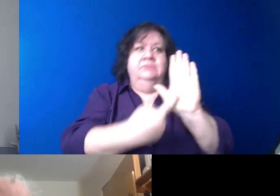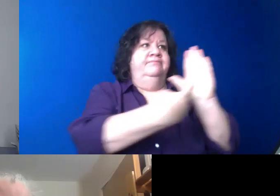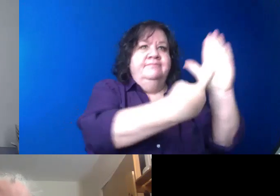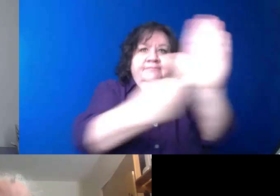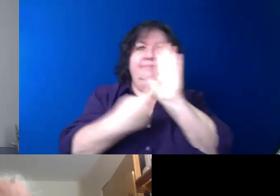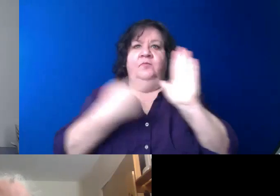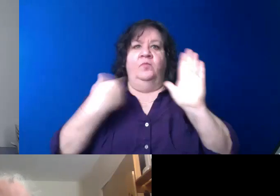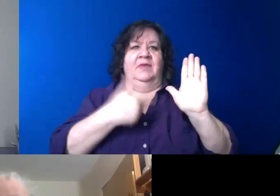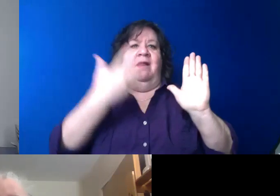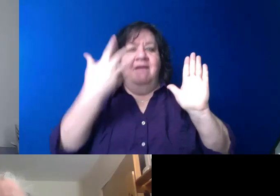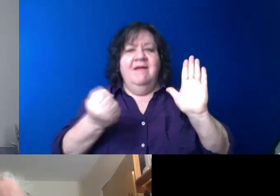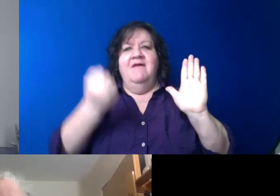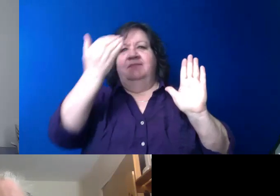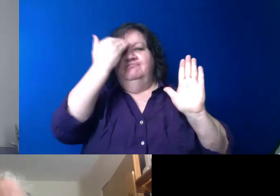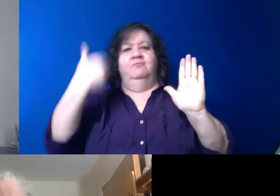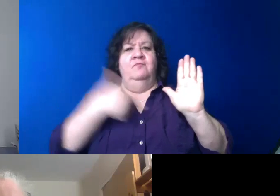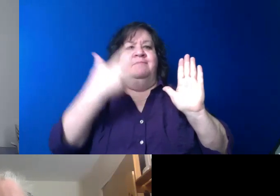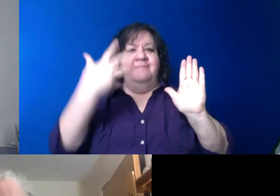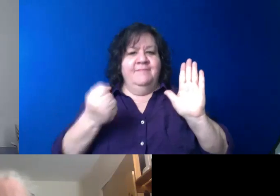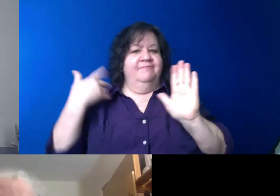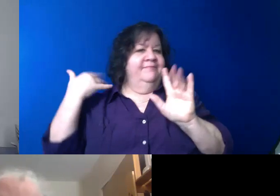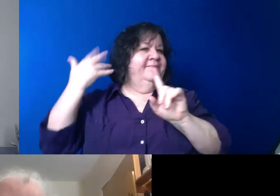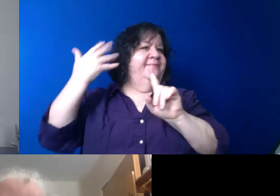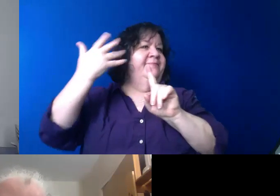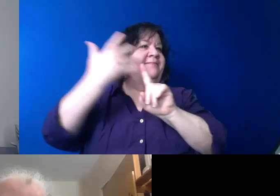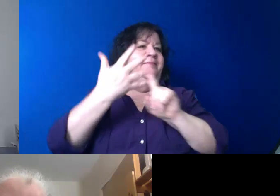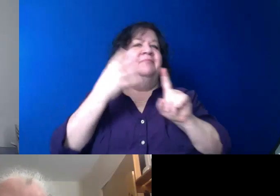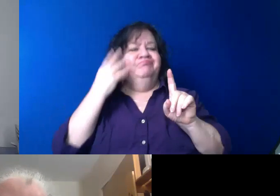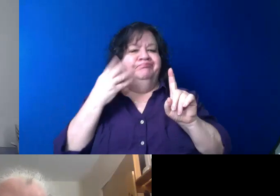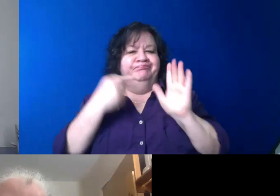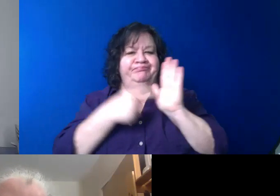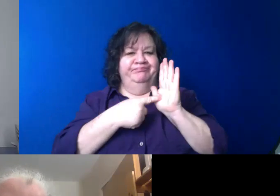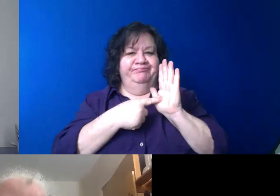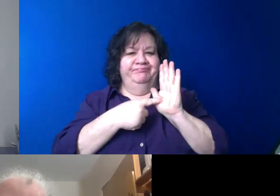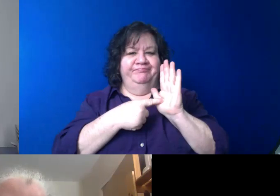to add on that and thank you so much for for that uh just wanted to add that for example